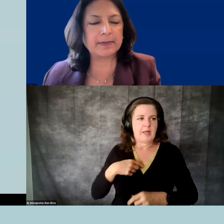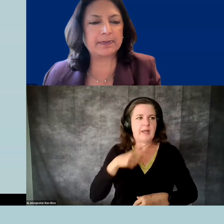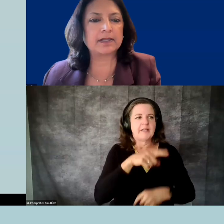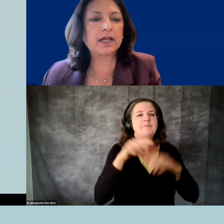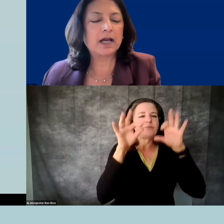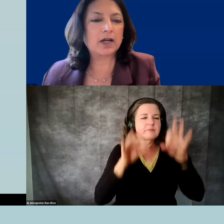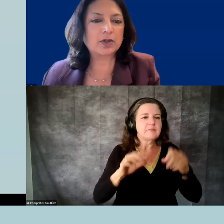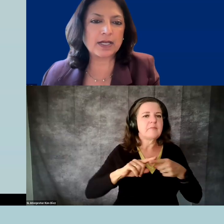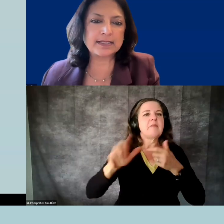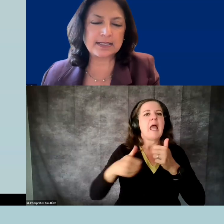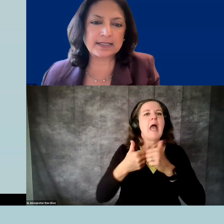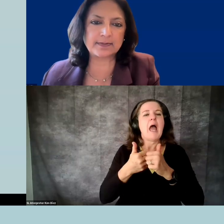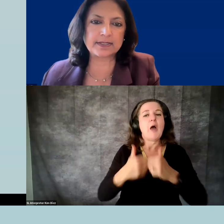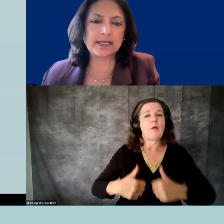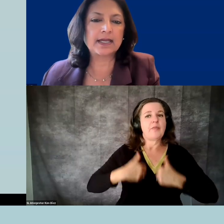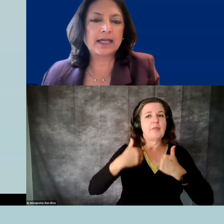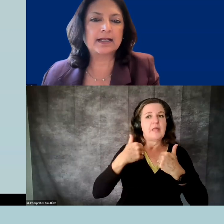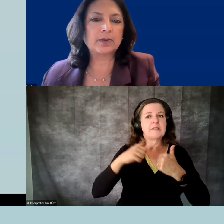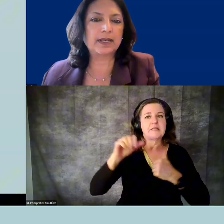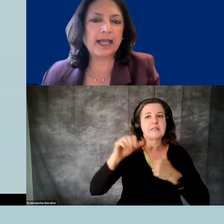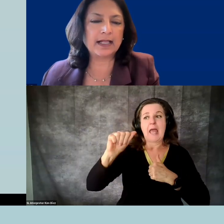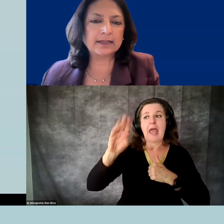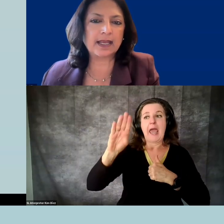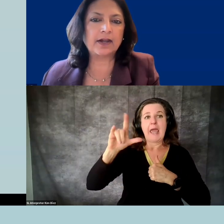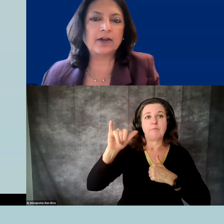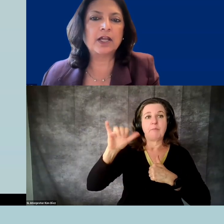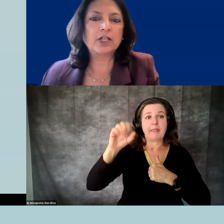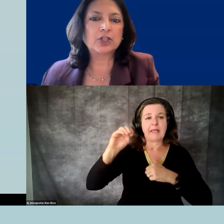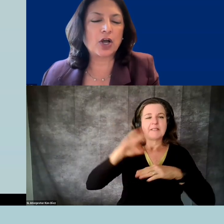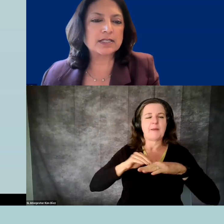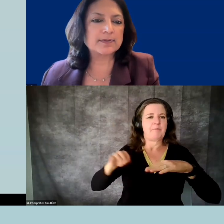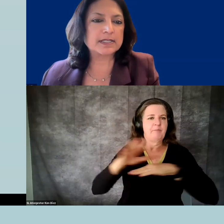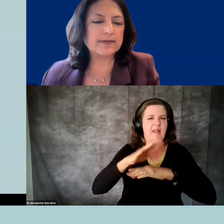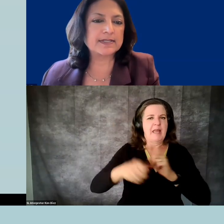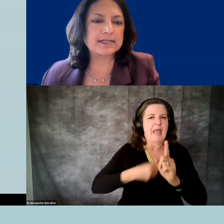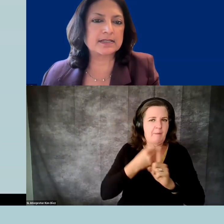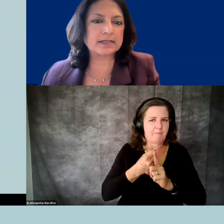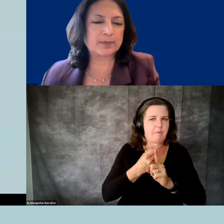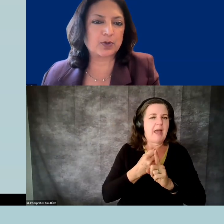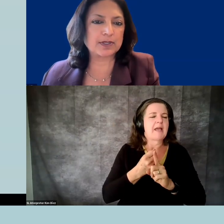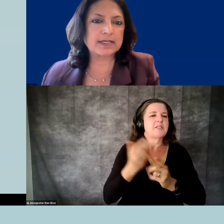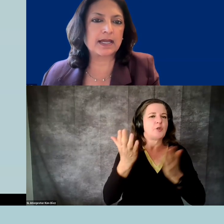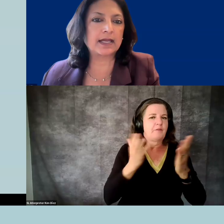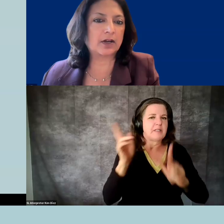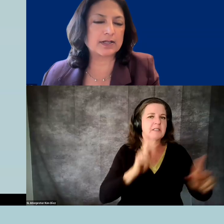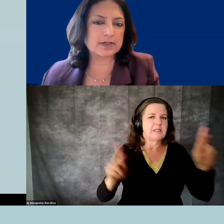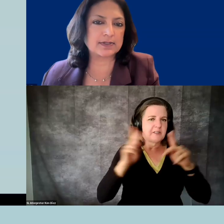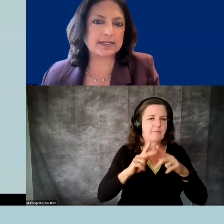people across systems, including healthcare, long-term services and supports, and carceral